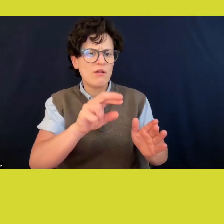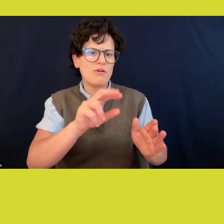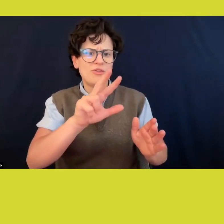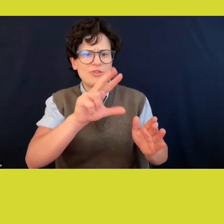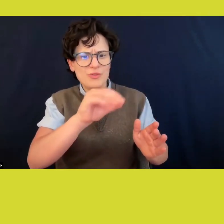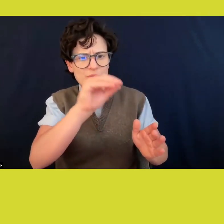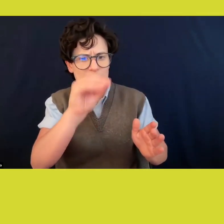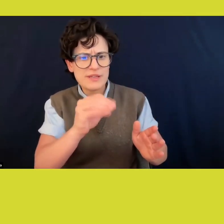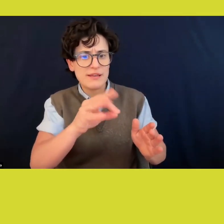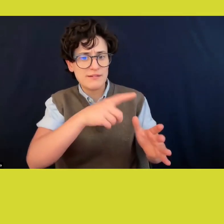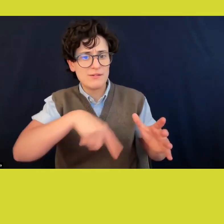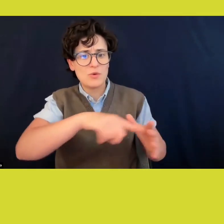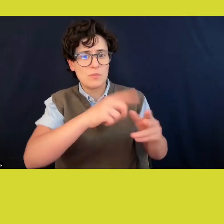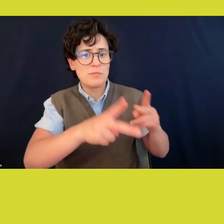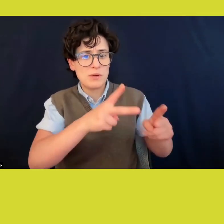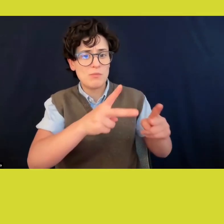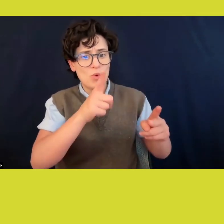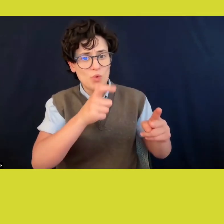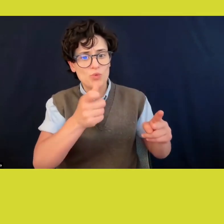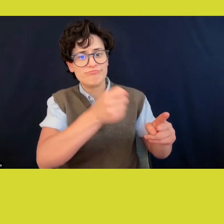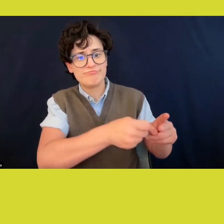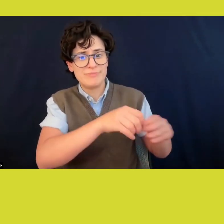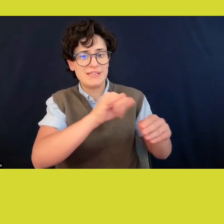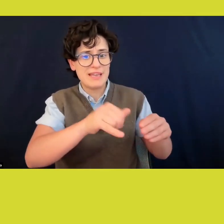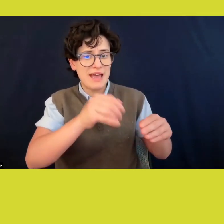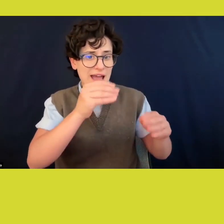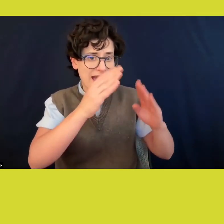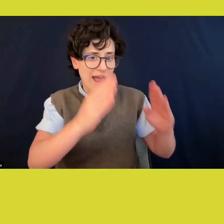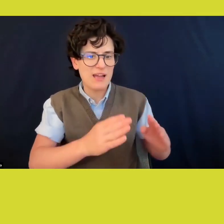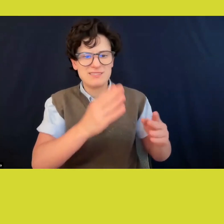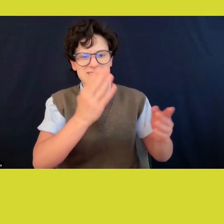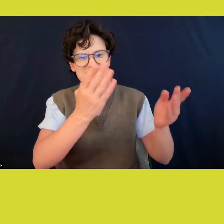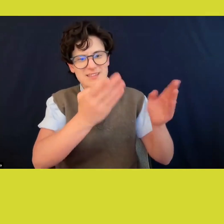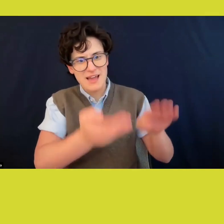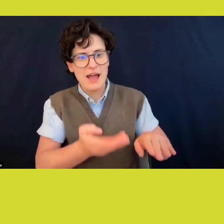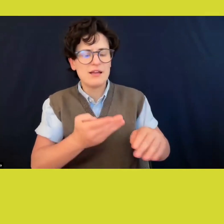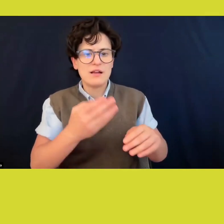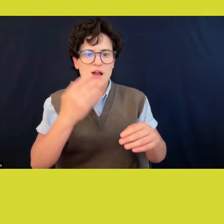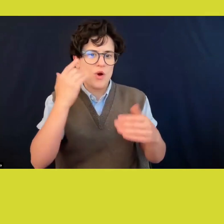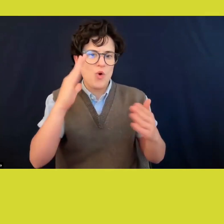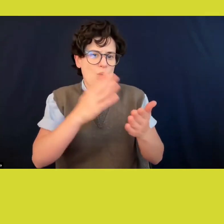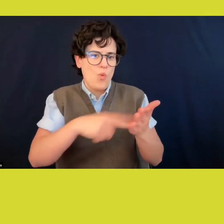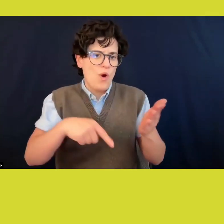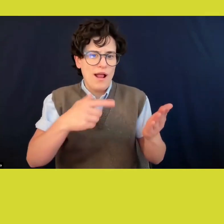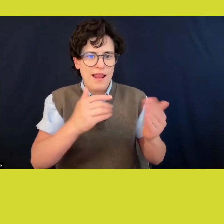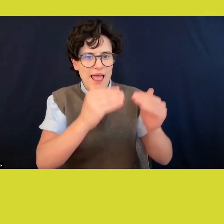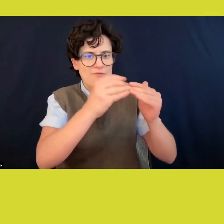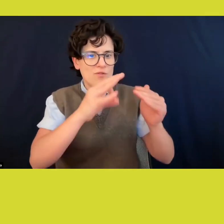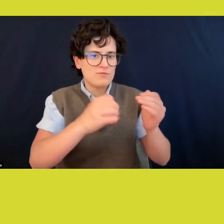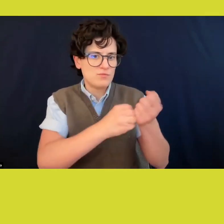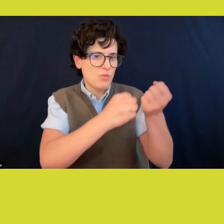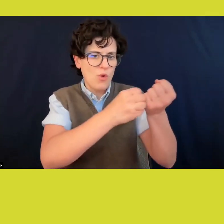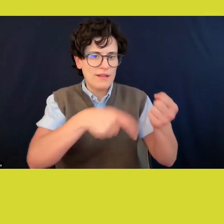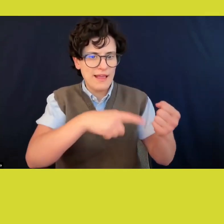And there's, you know, there's like, oh, people in housing first die. I mean, I think, I don't know, but